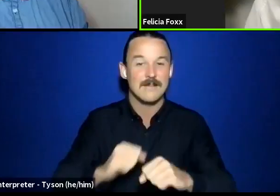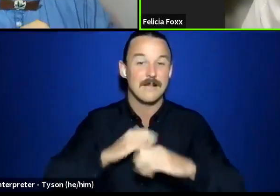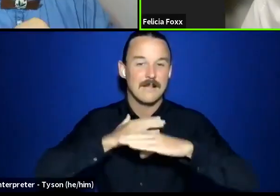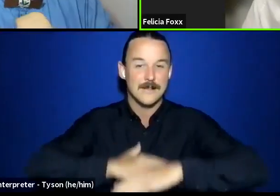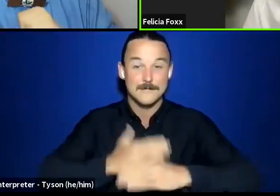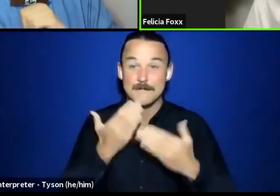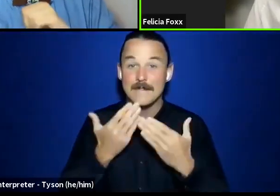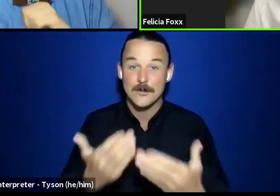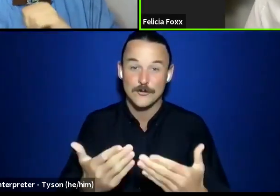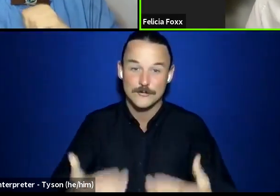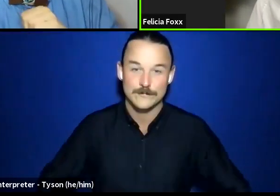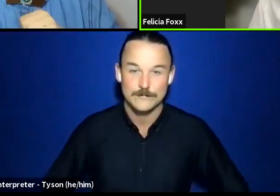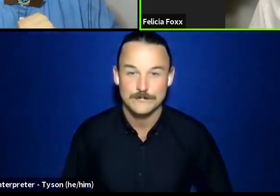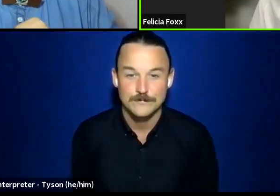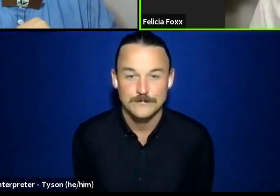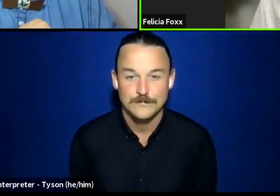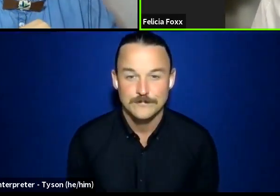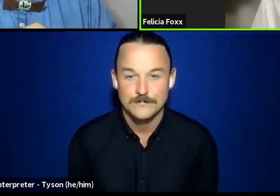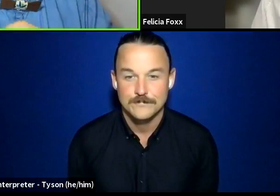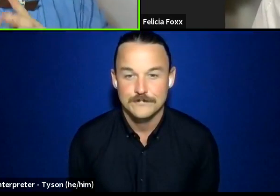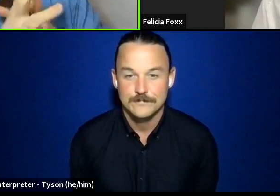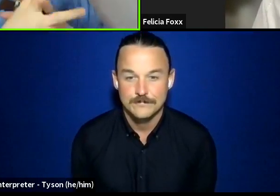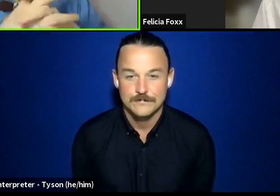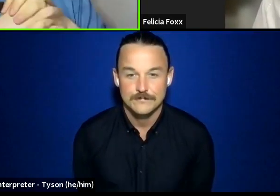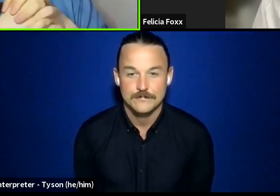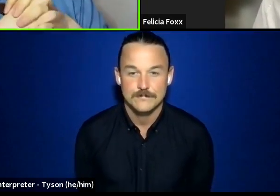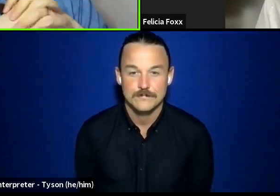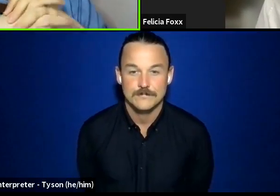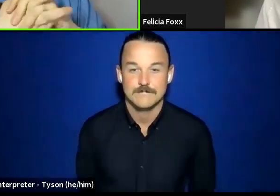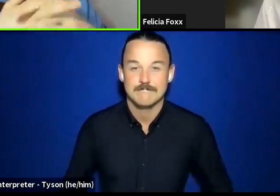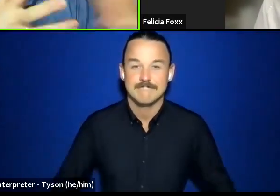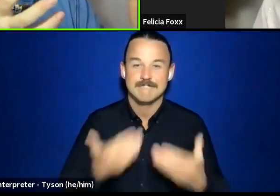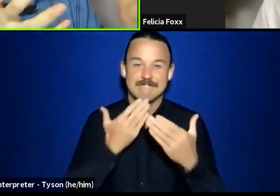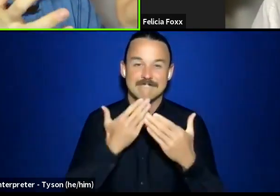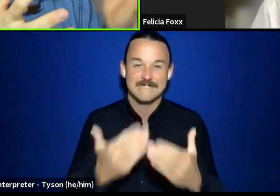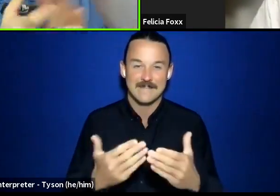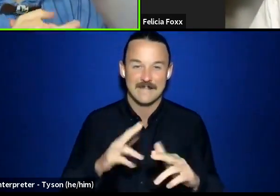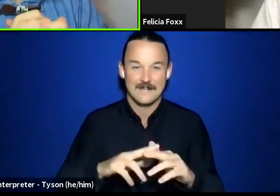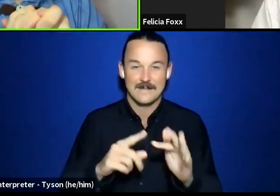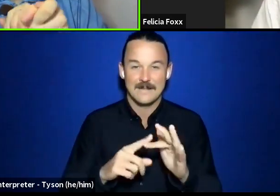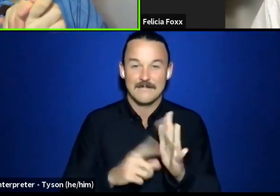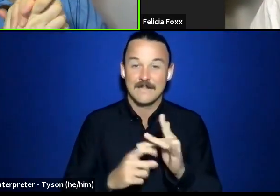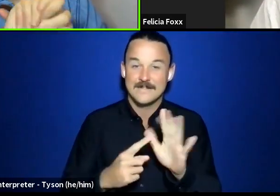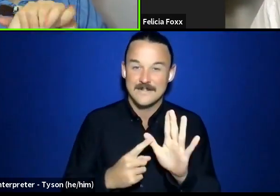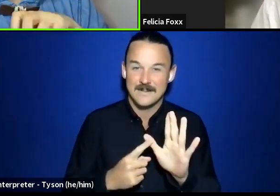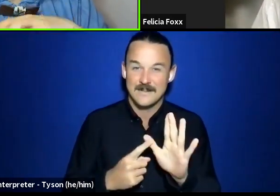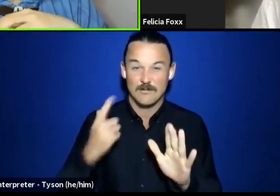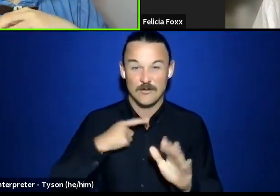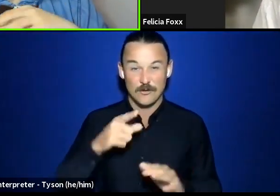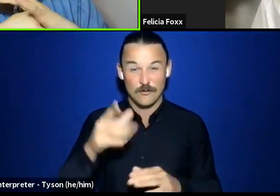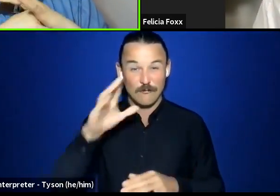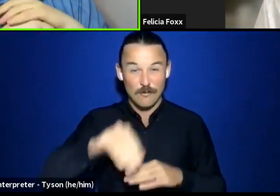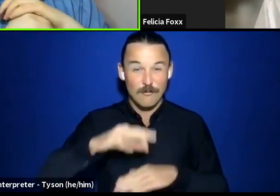land. Thank you, everybody. Thank you so much, Felicia